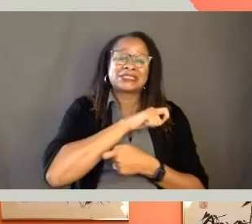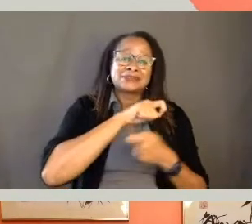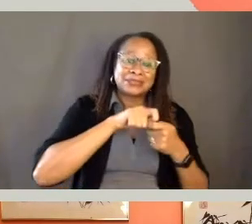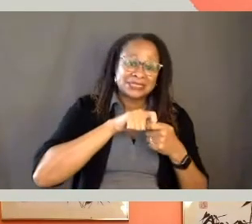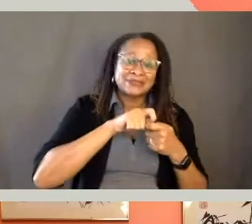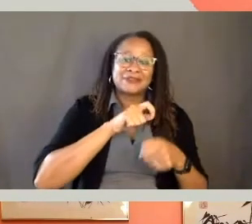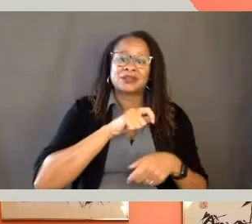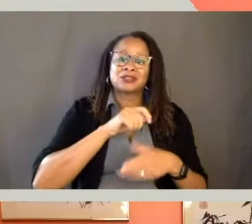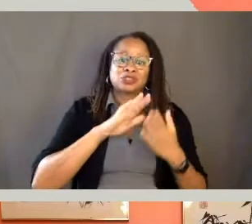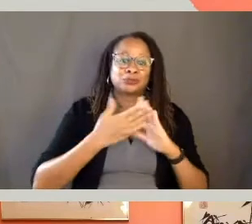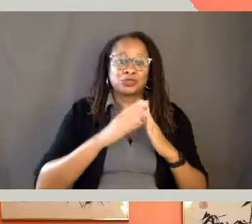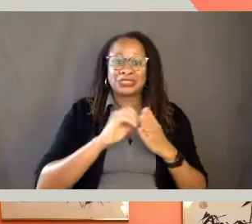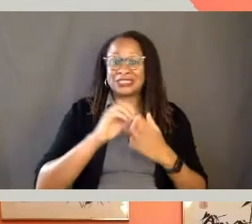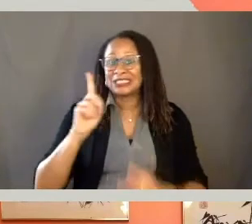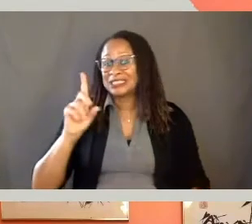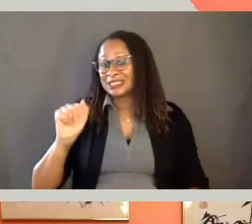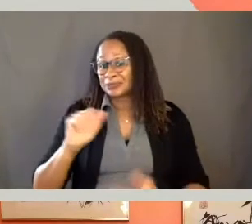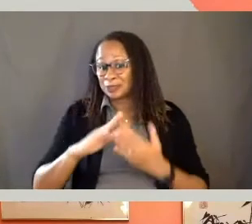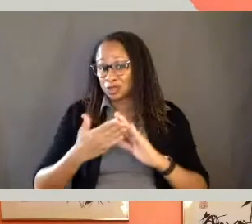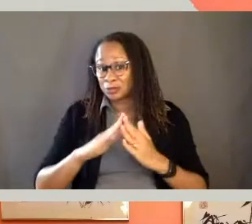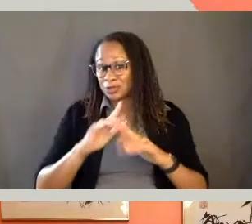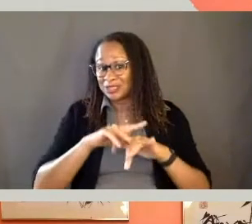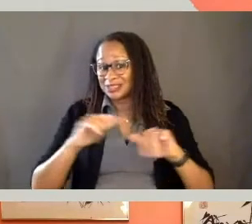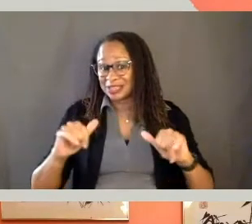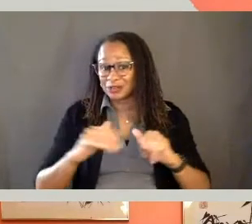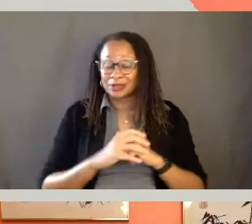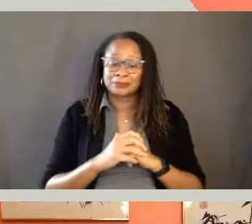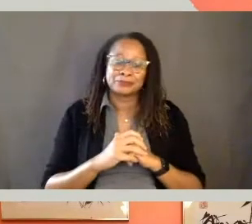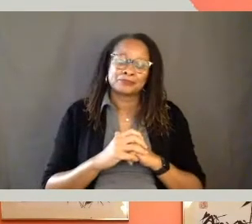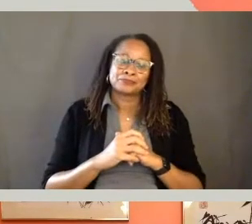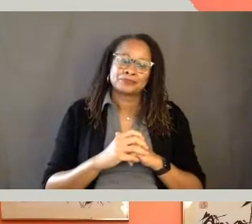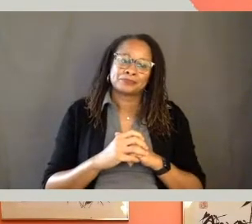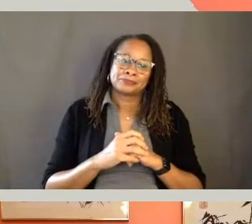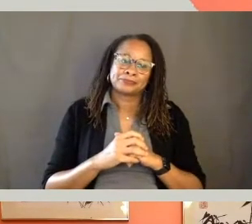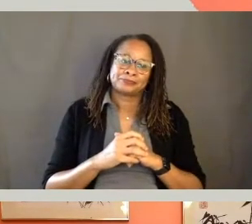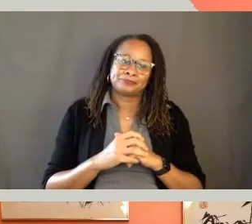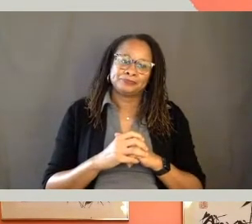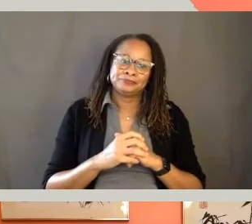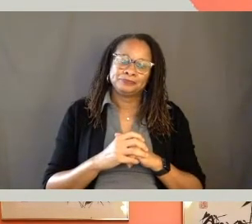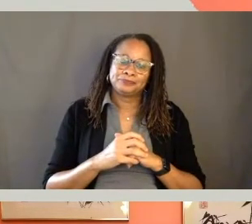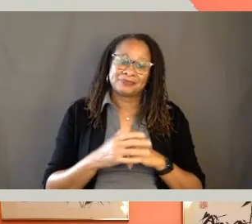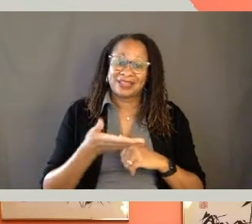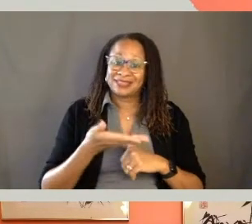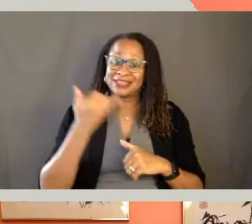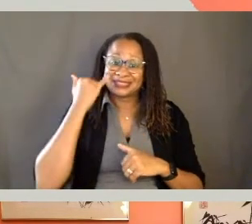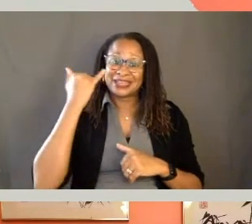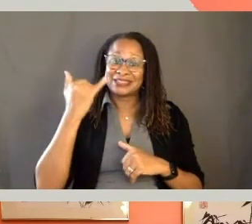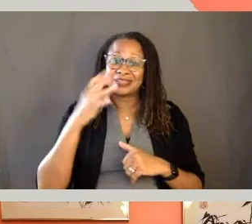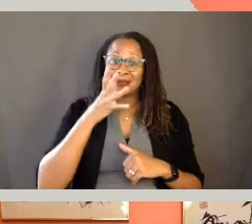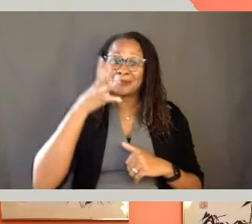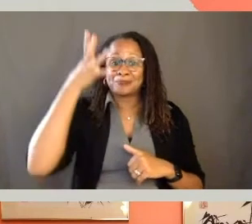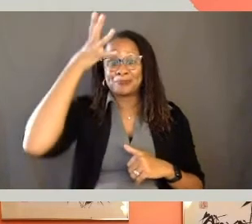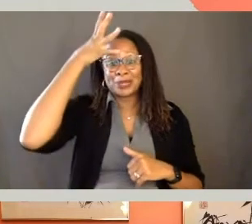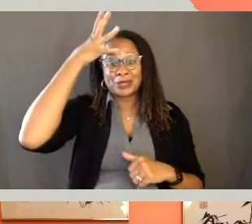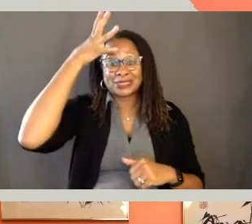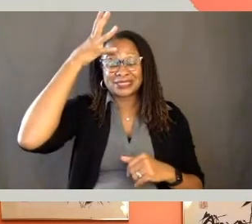within the disability community and stuff, that, you know, this idea that parents get to speak,